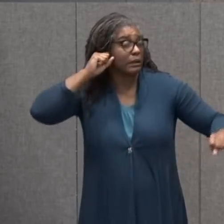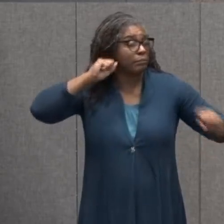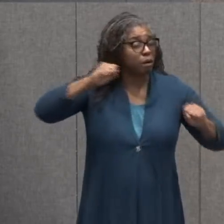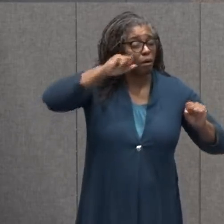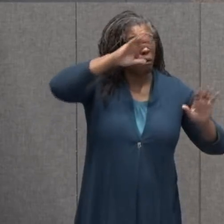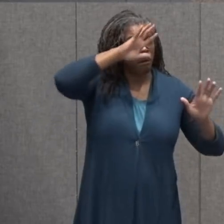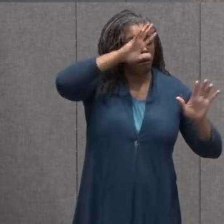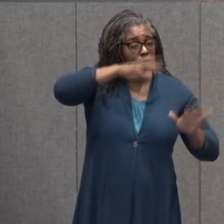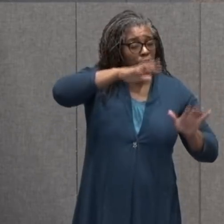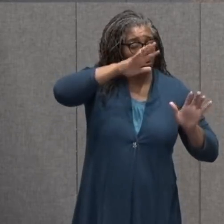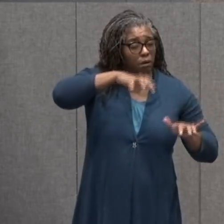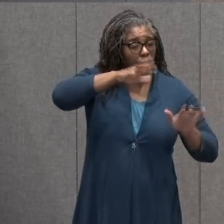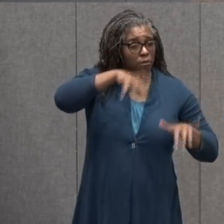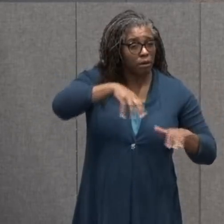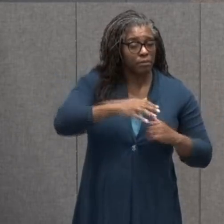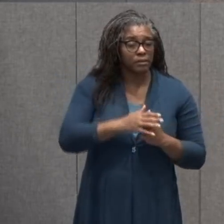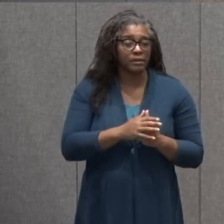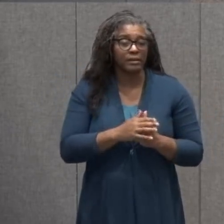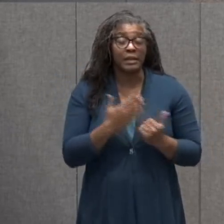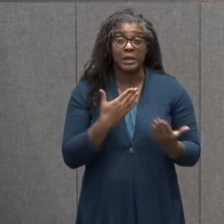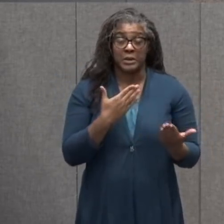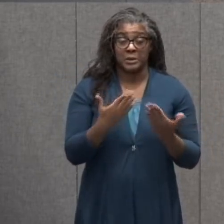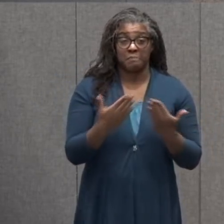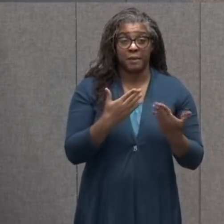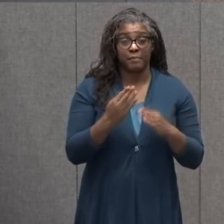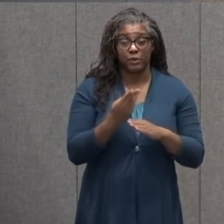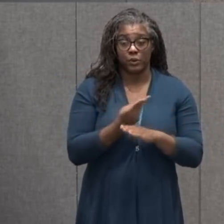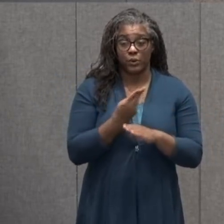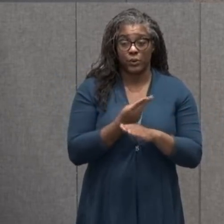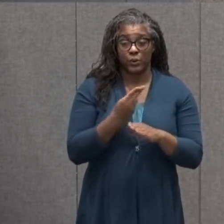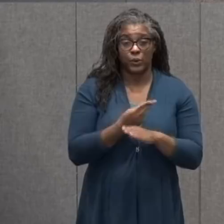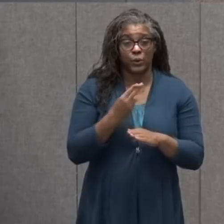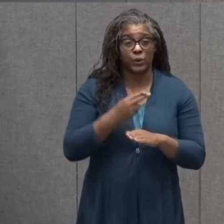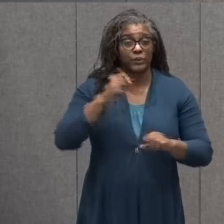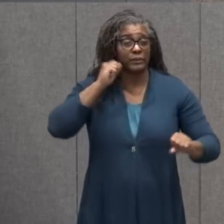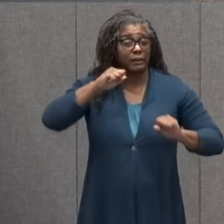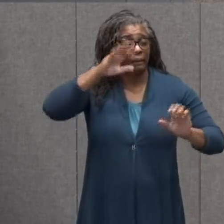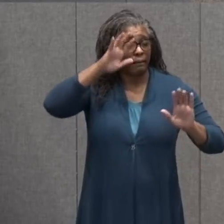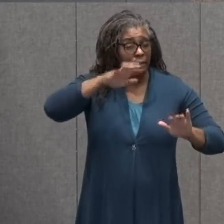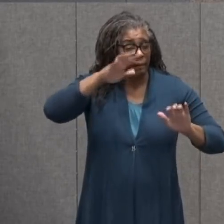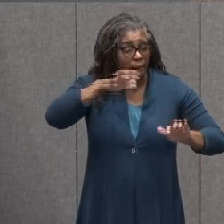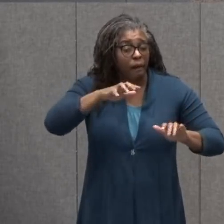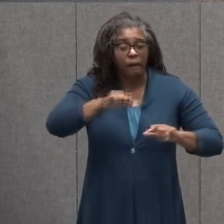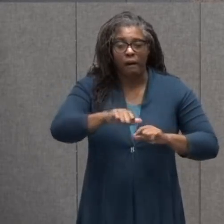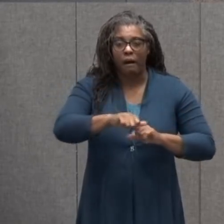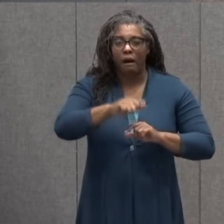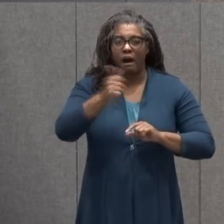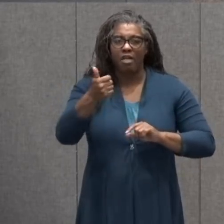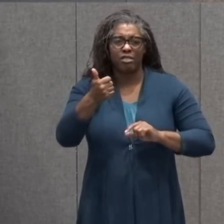weather, to make up a fiction story about another character, and maybe what happened to them